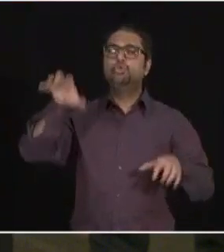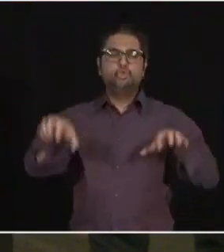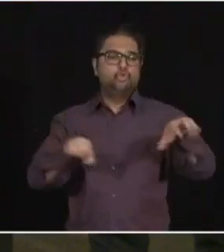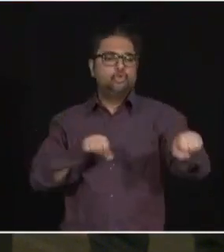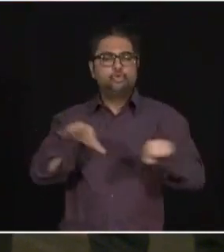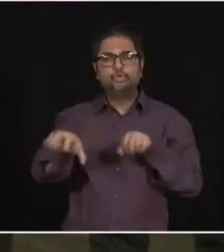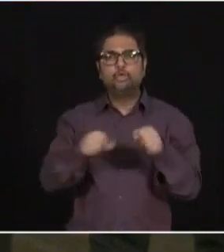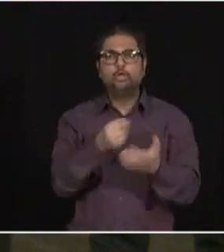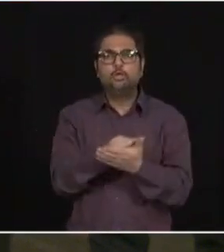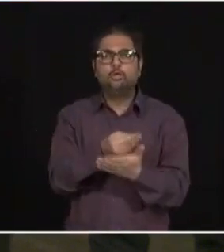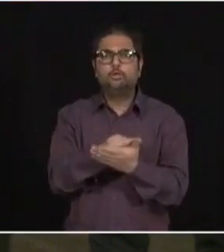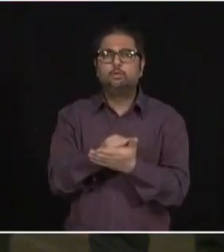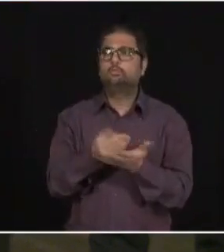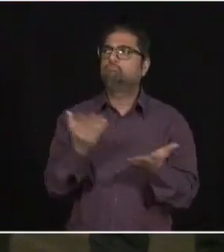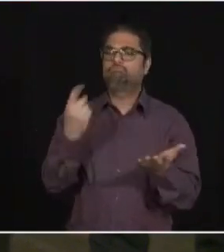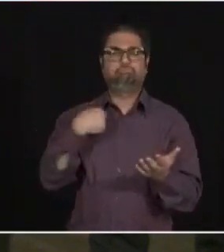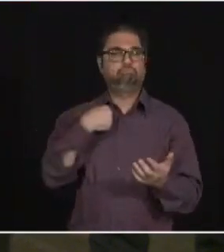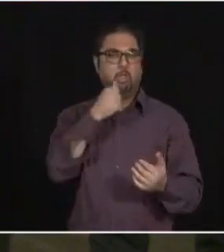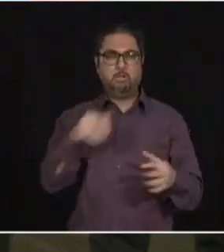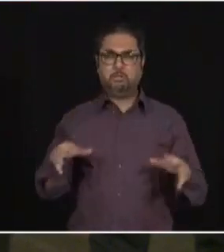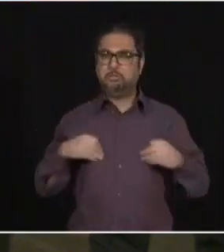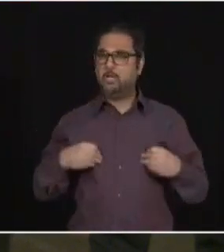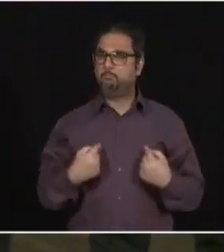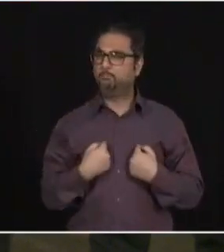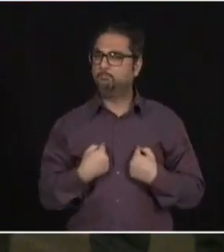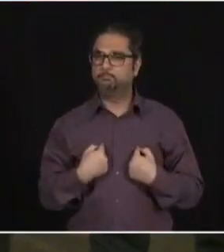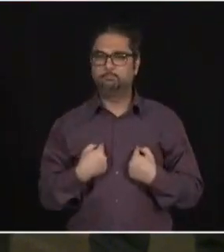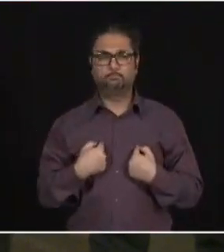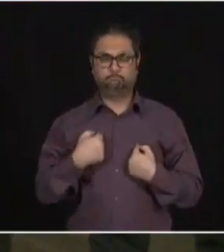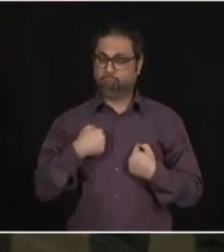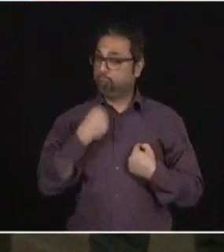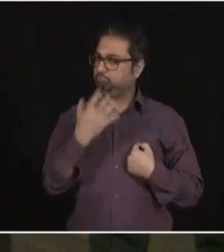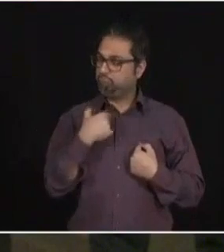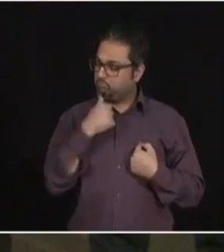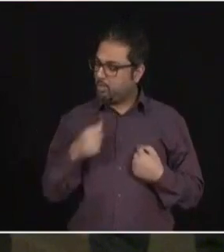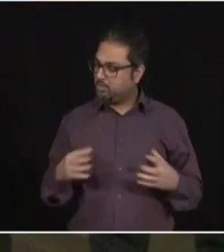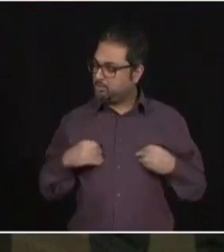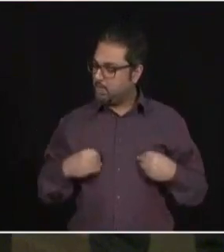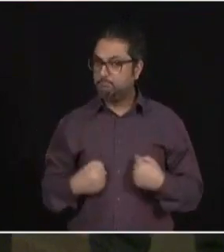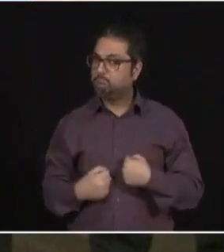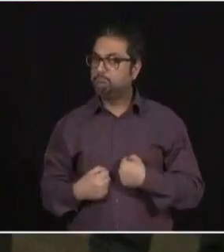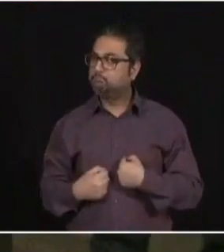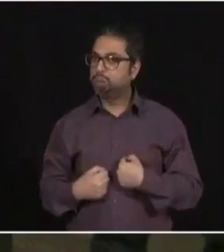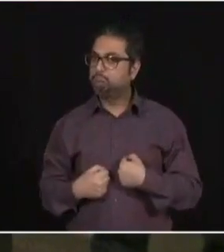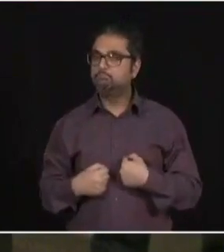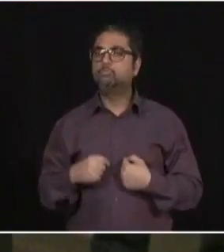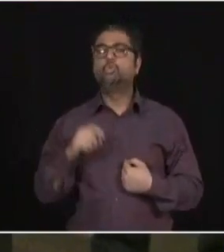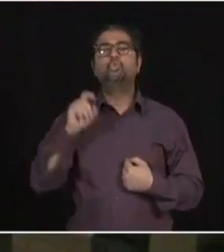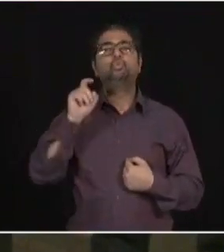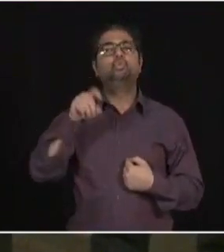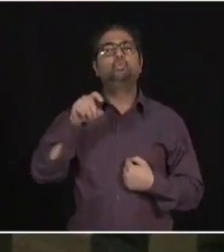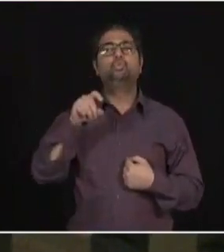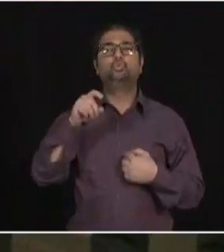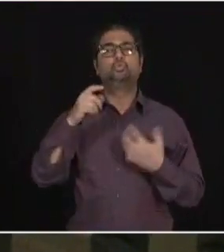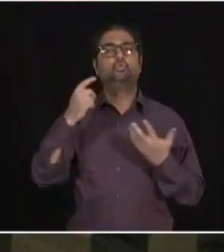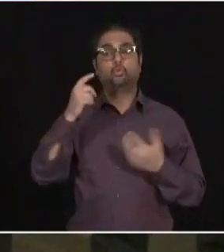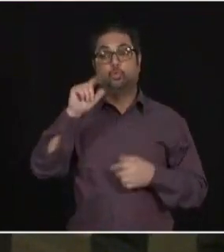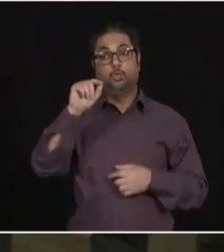it's unacceptable, absolutely unacceptable people are paying 20, 30 per cent more in Thunder Bay and